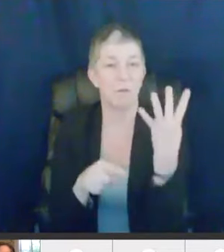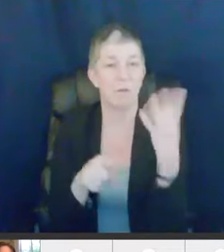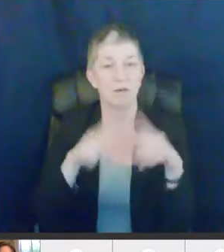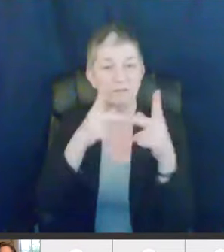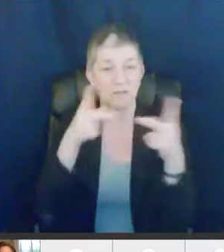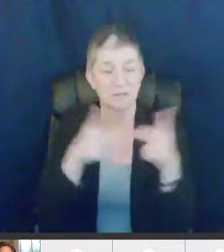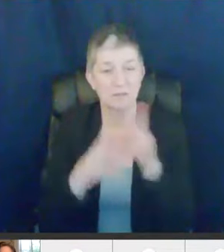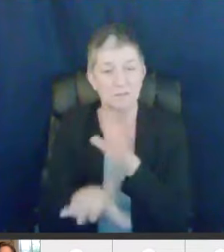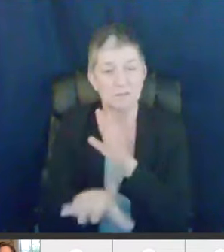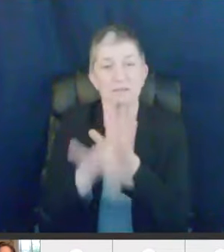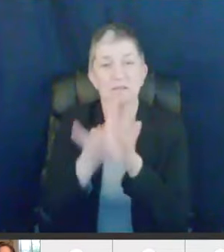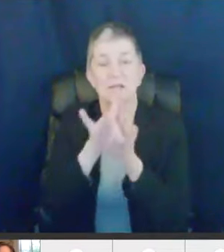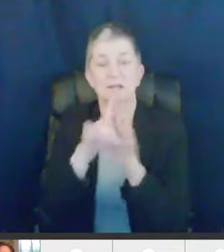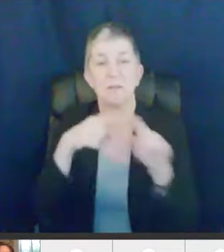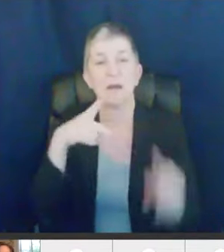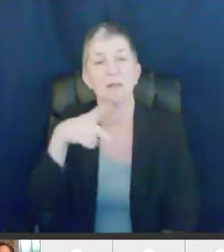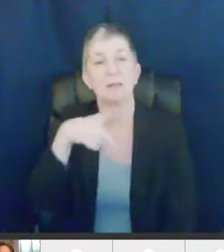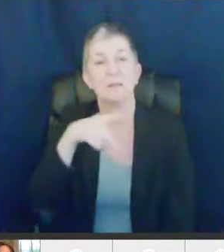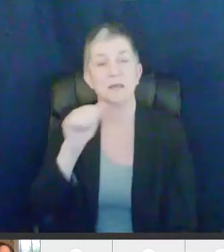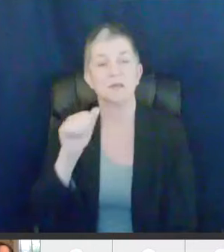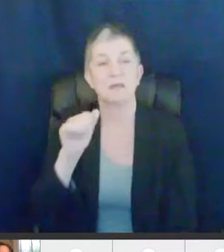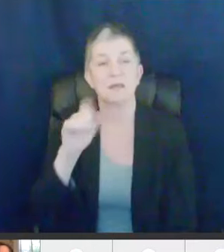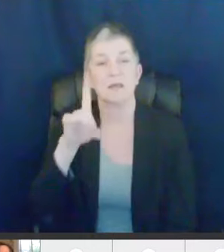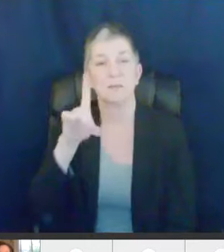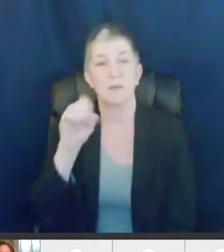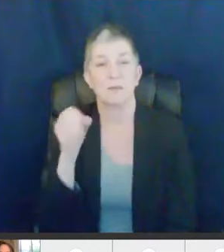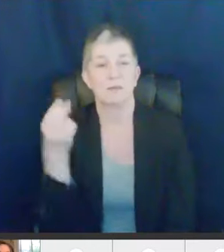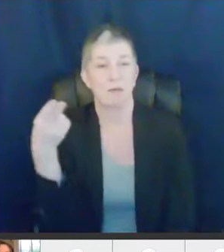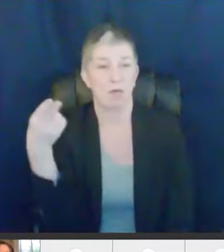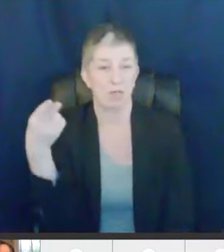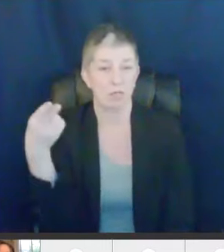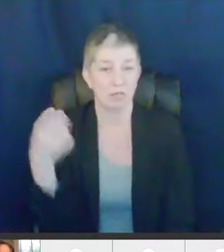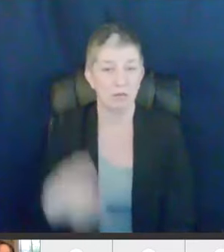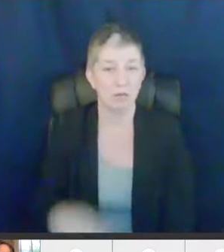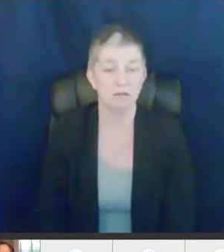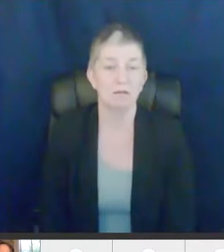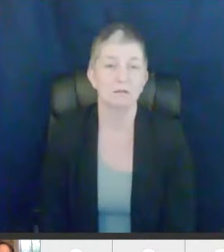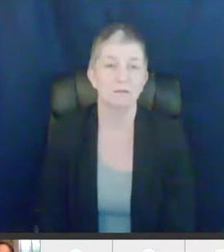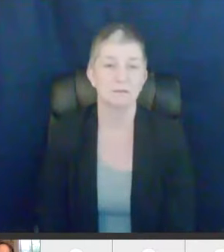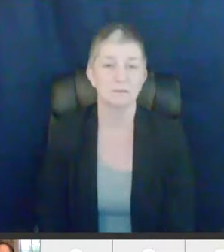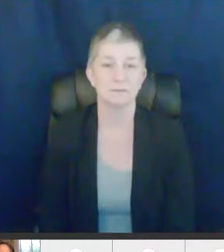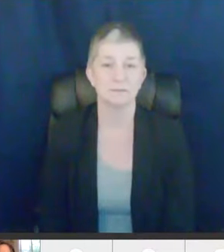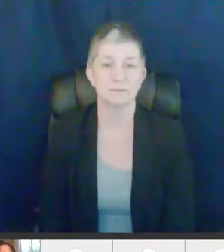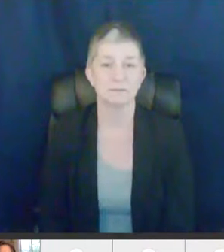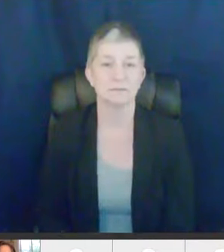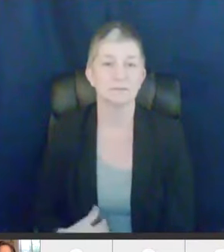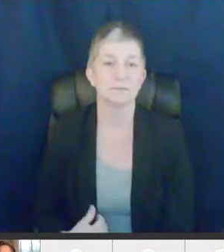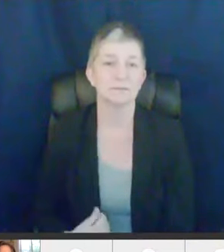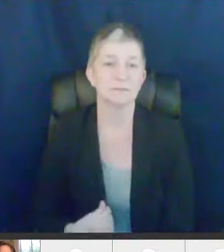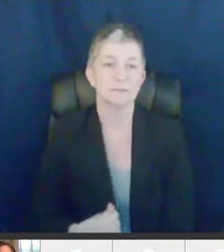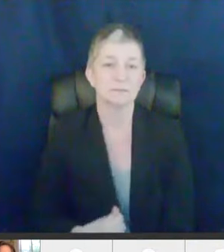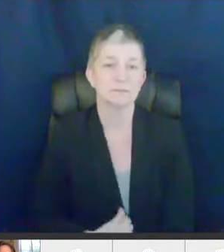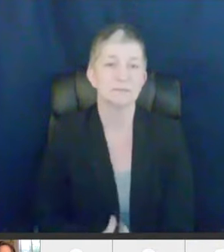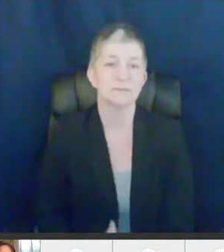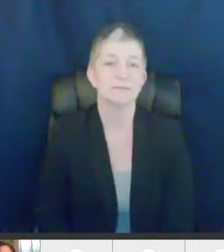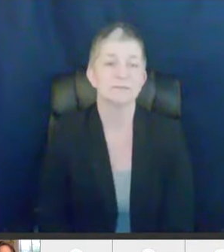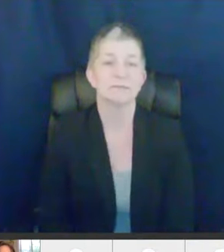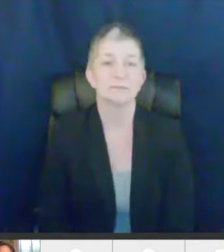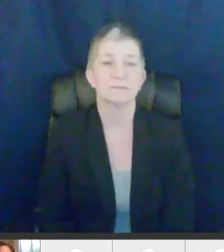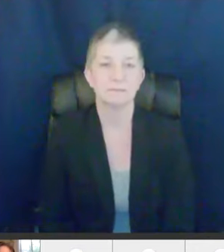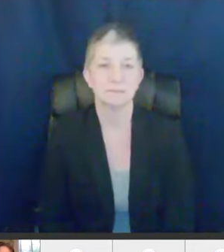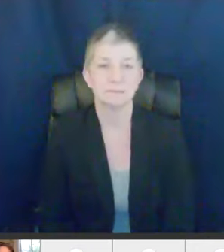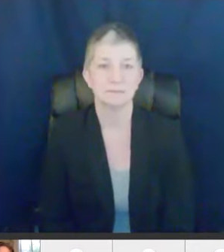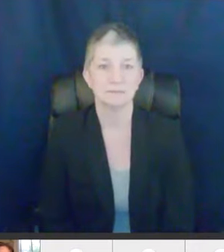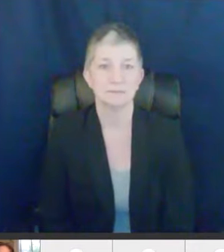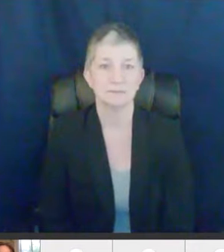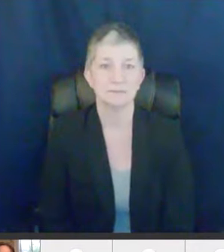elected by the Pennsylvania Department of Health at our Montgomery County